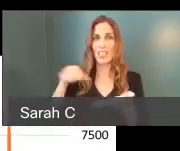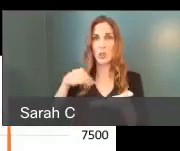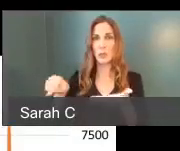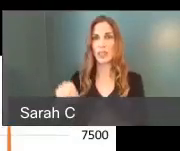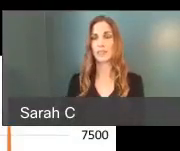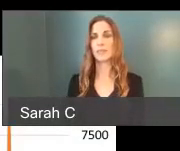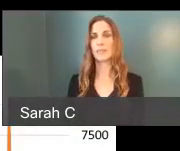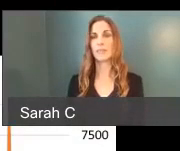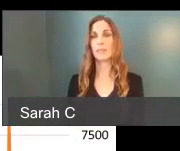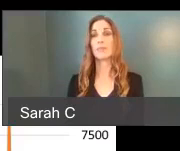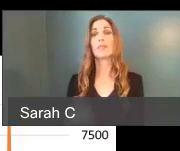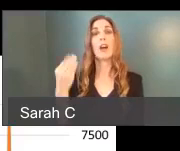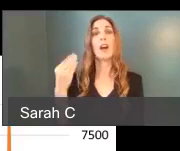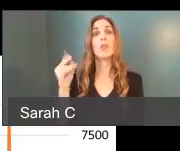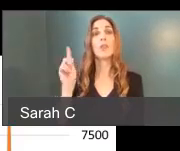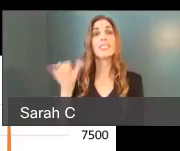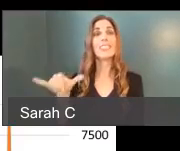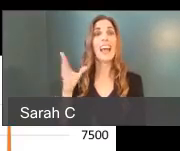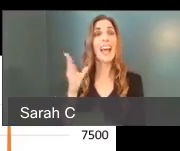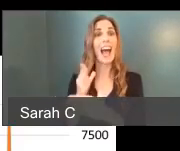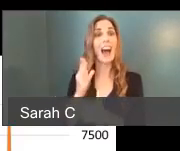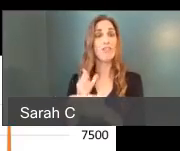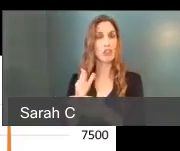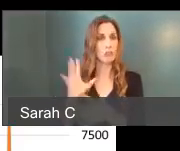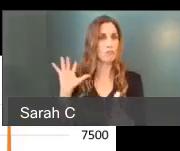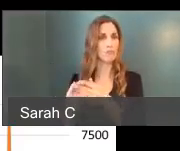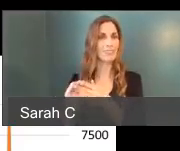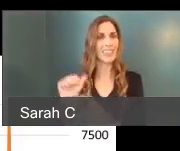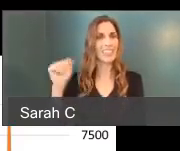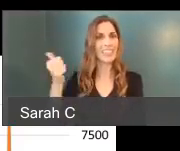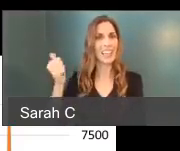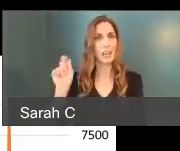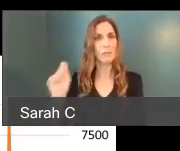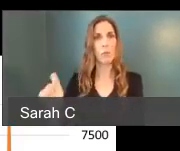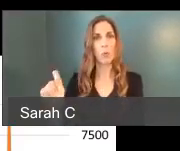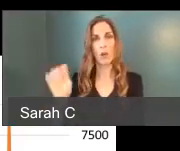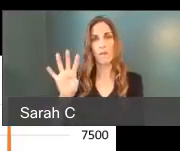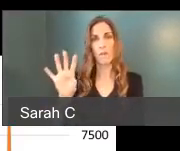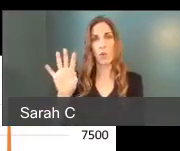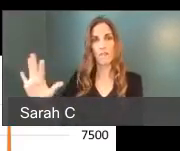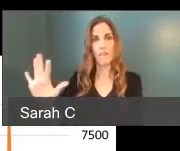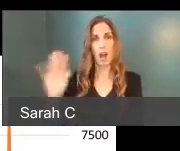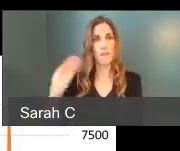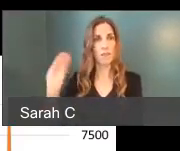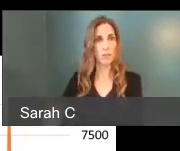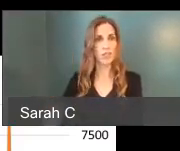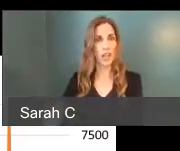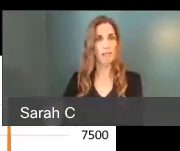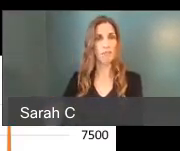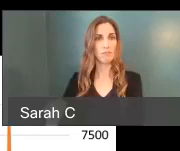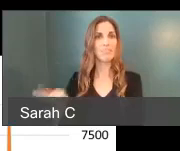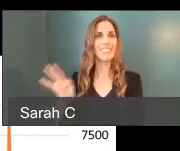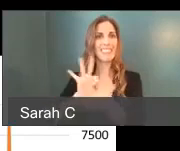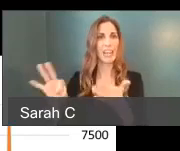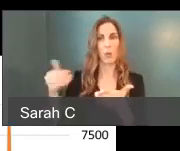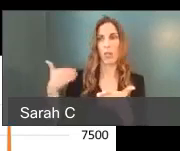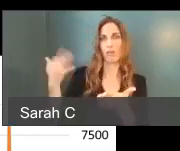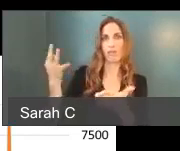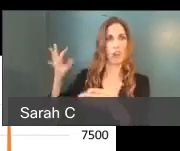day average positivity rate is 10.45% as of Friday, January the 8th, compared with